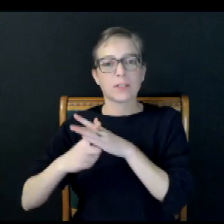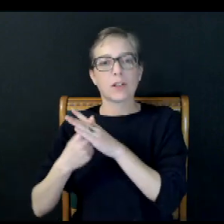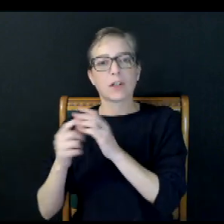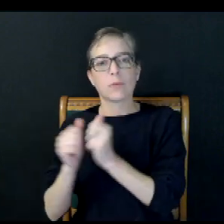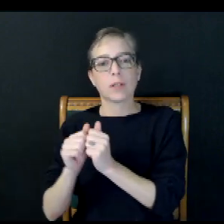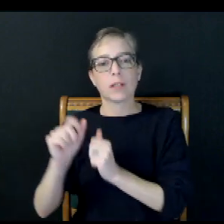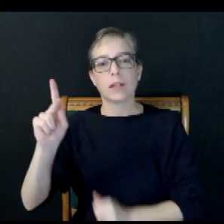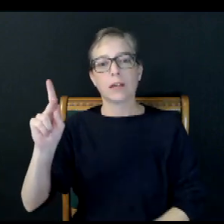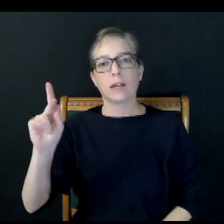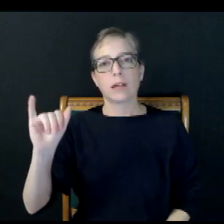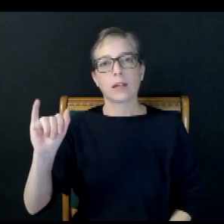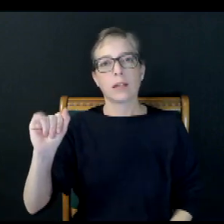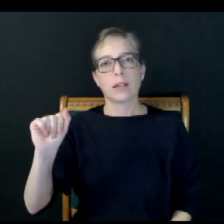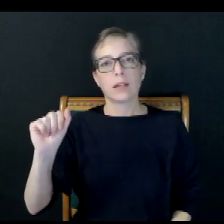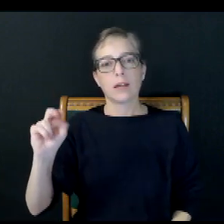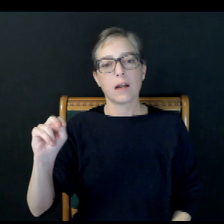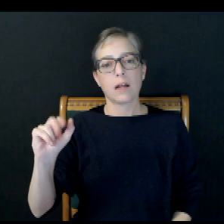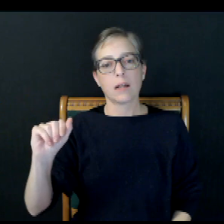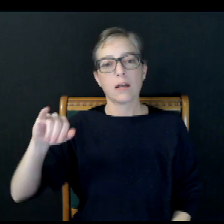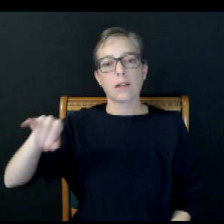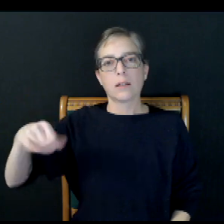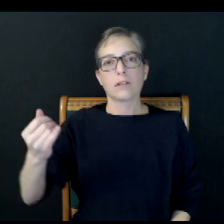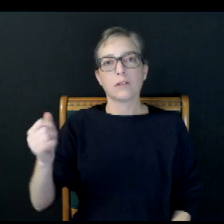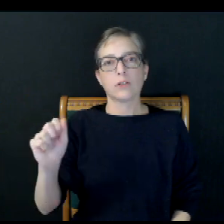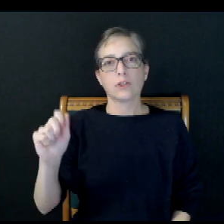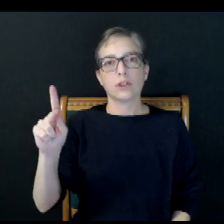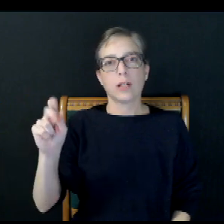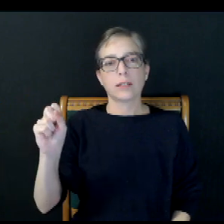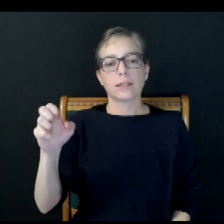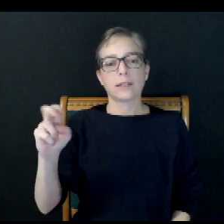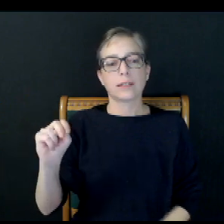with her presentation titled Uncovering Disparities and